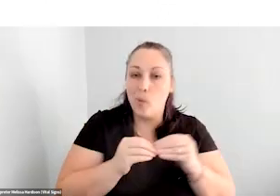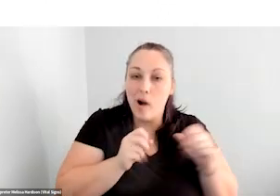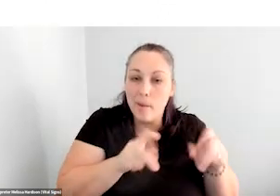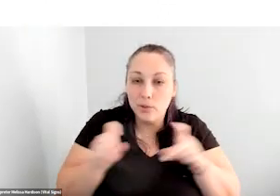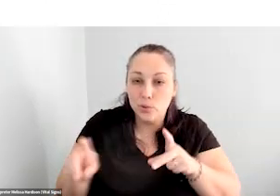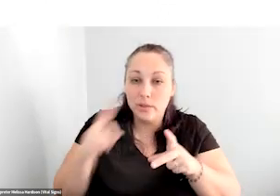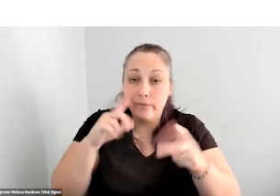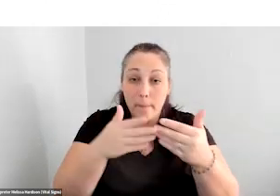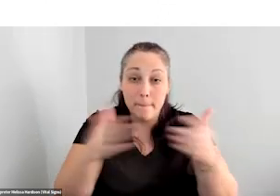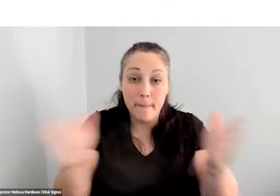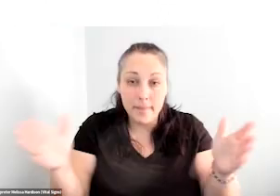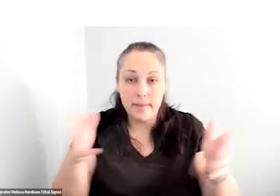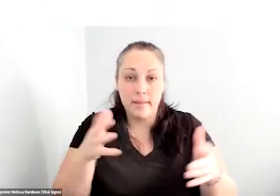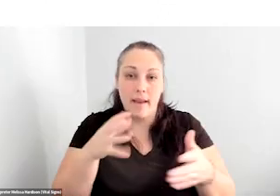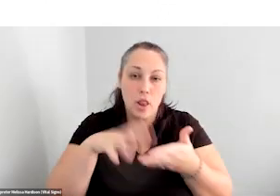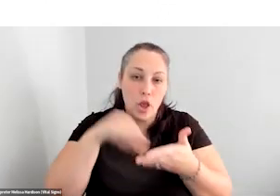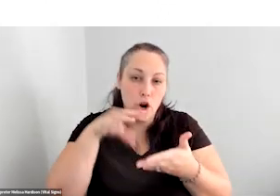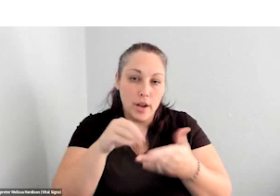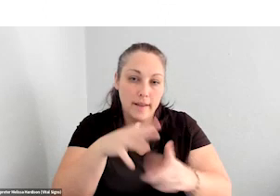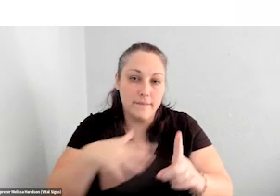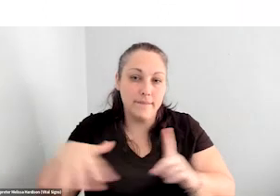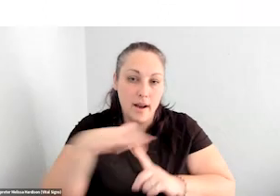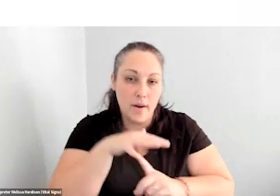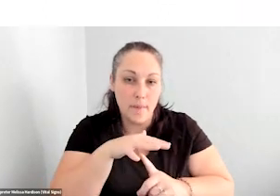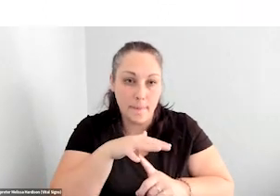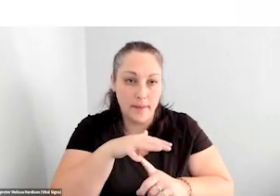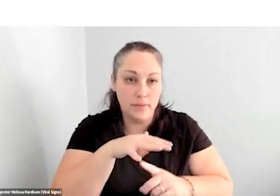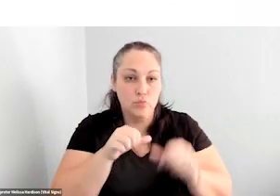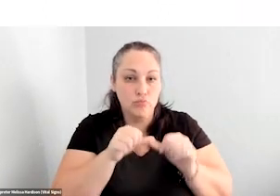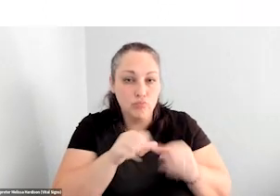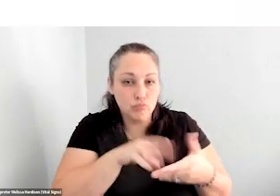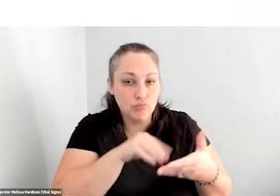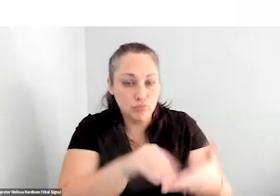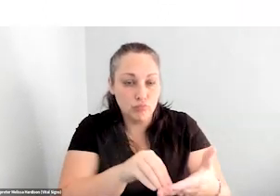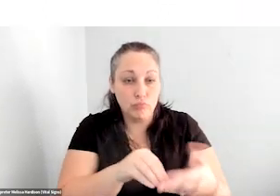It provides multiple pathways for the broadening access to and engagement